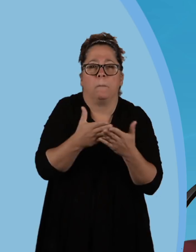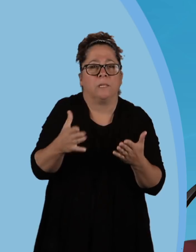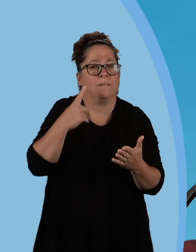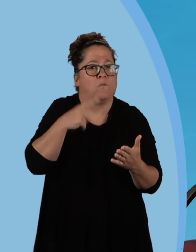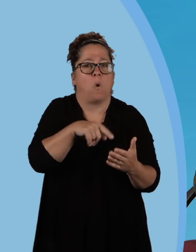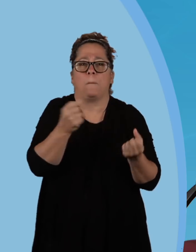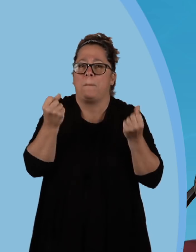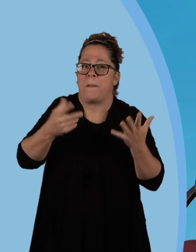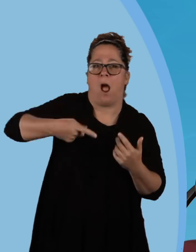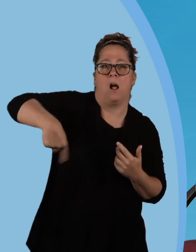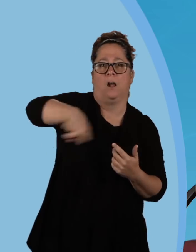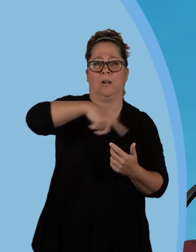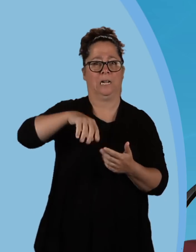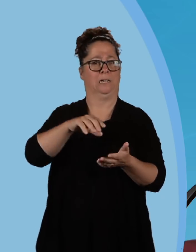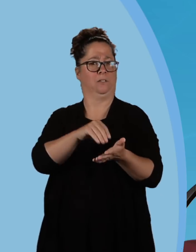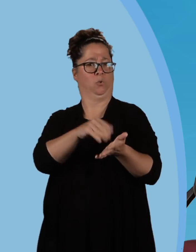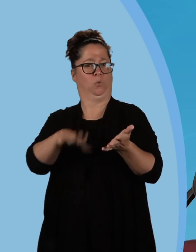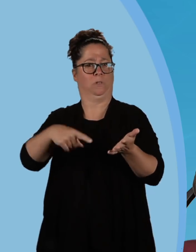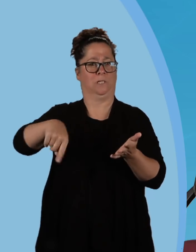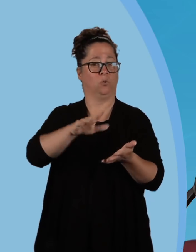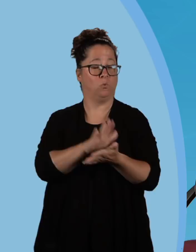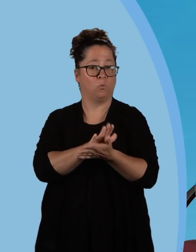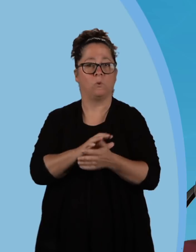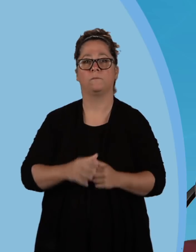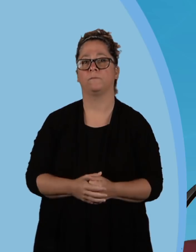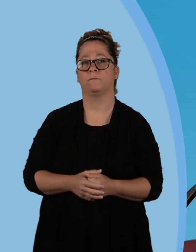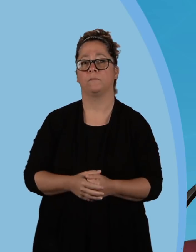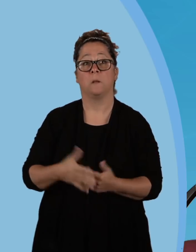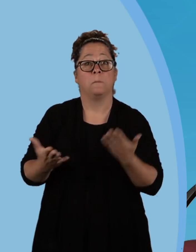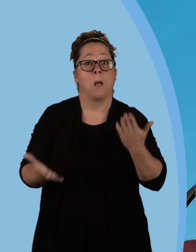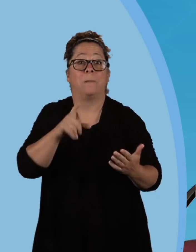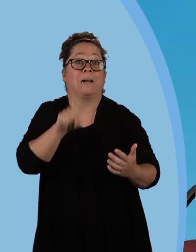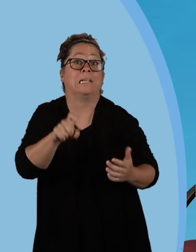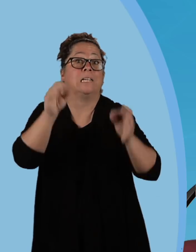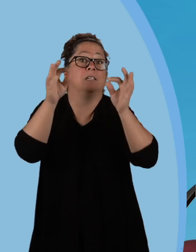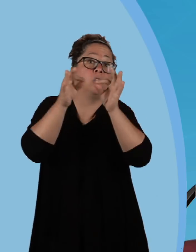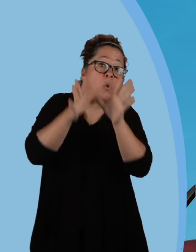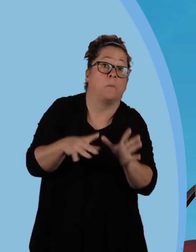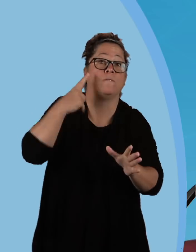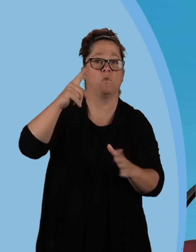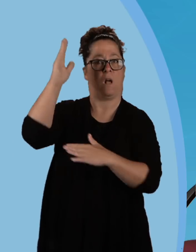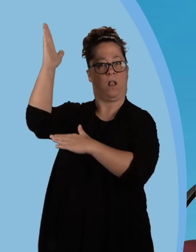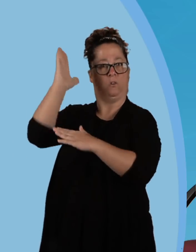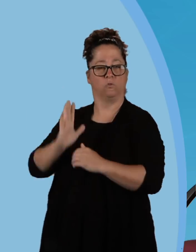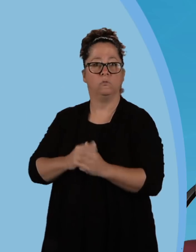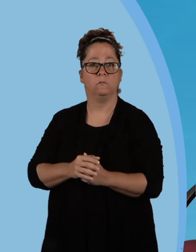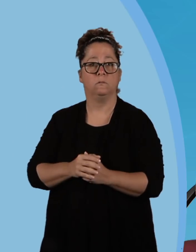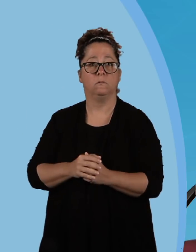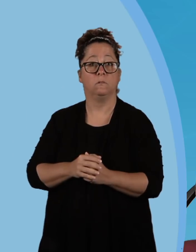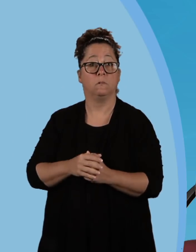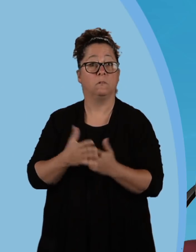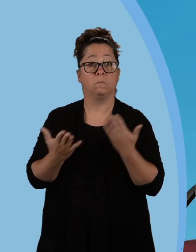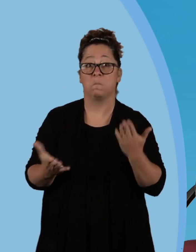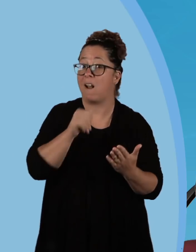So that's the same thing that's true for many of these kids in the school. They may need an interpreter for a lecture.